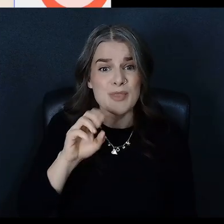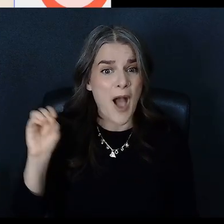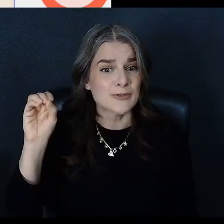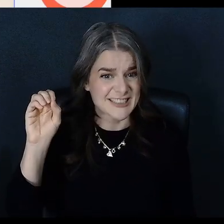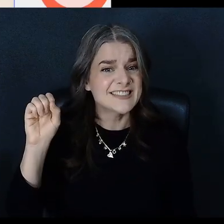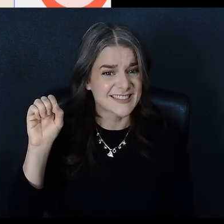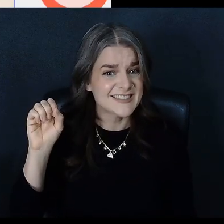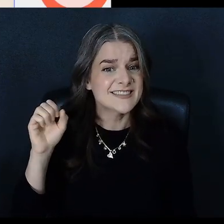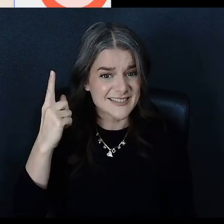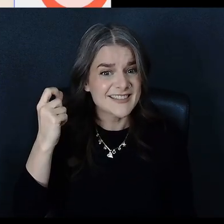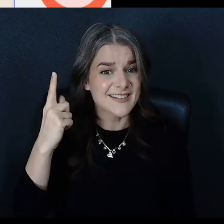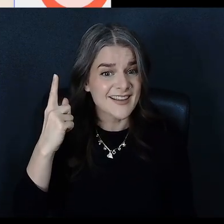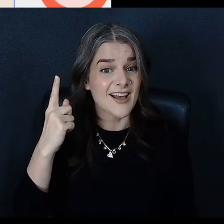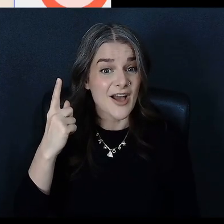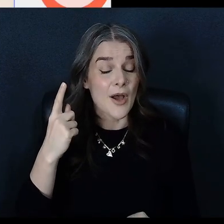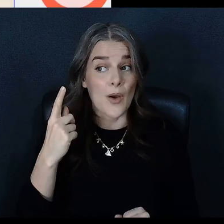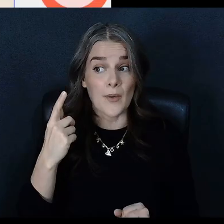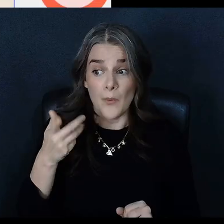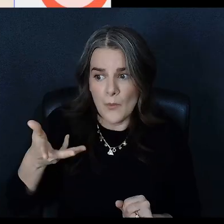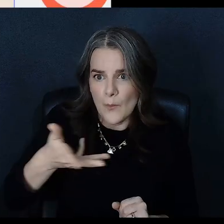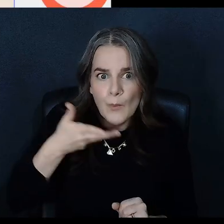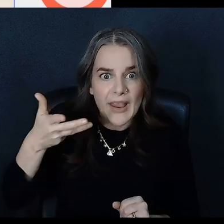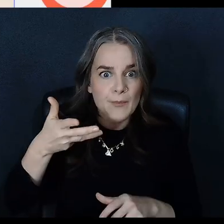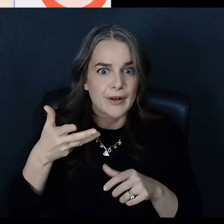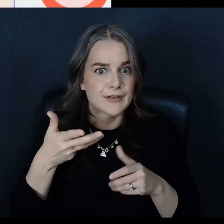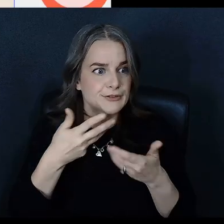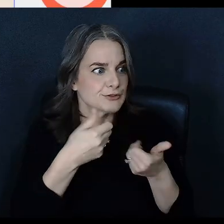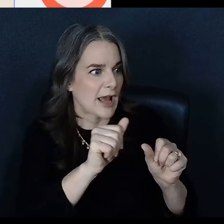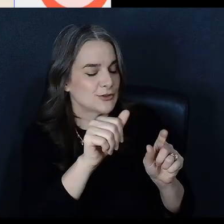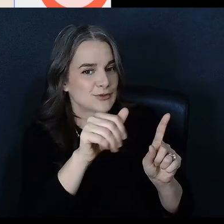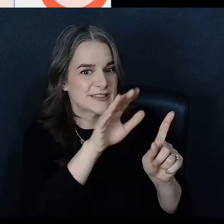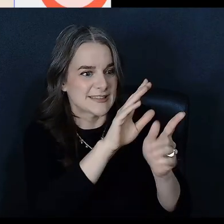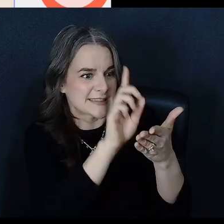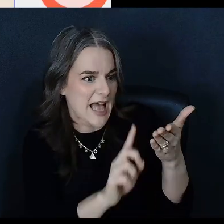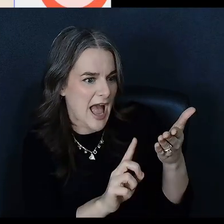to help someone design an environmental control system for their house.